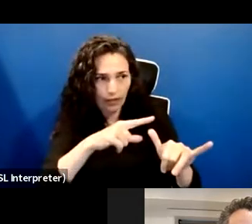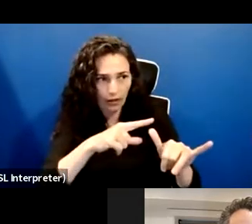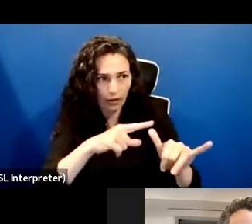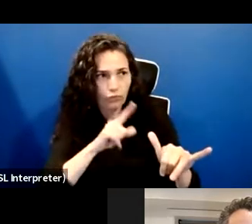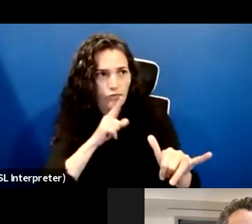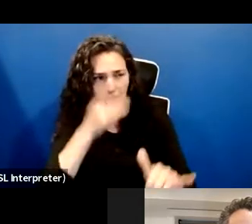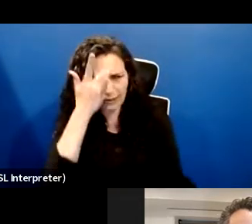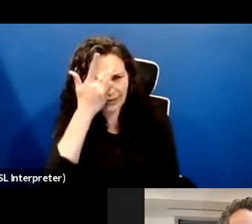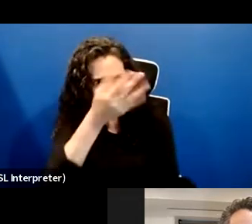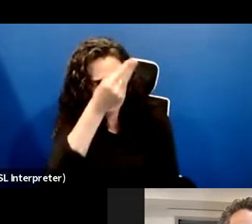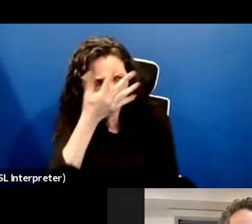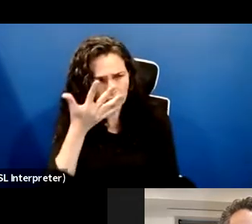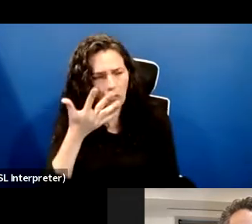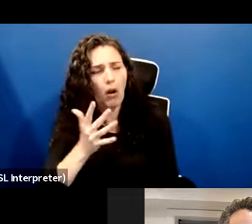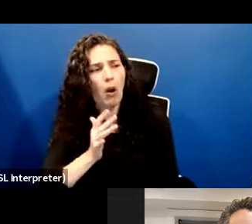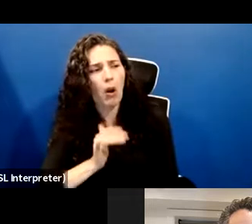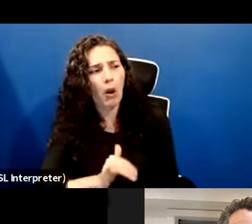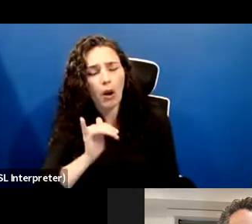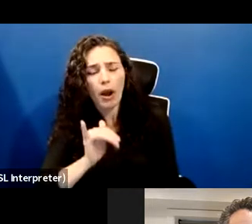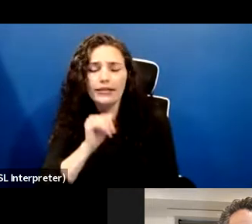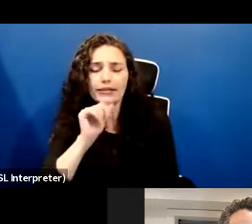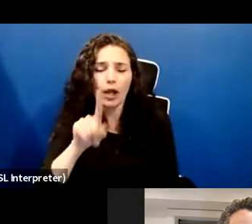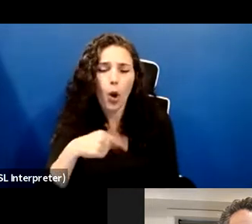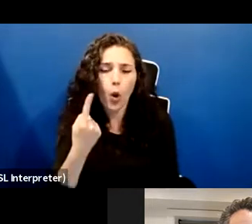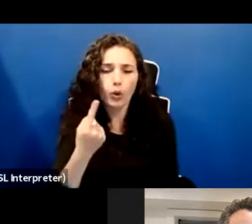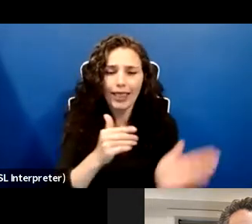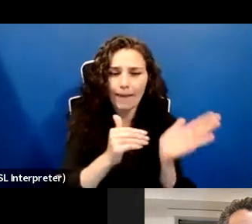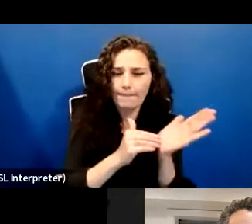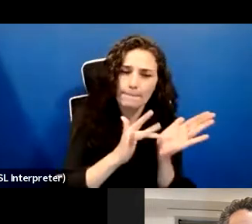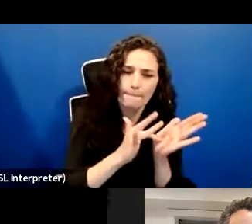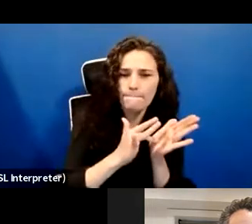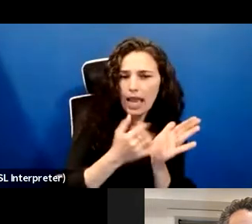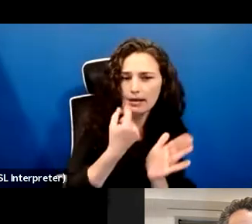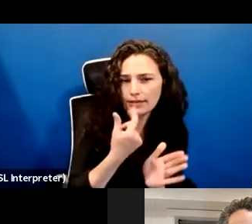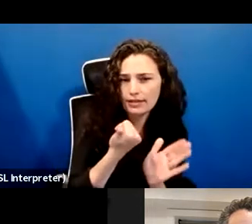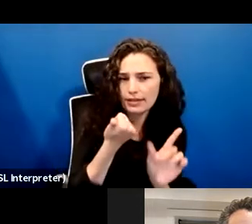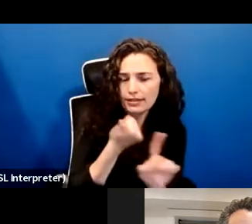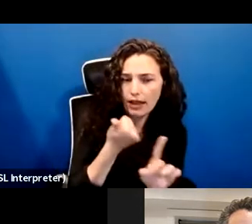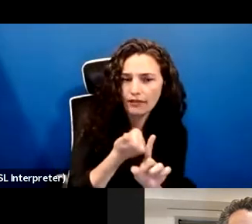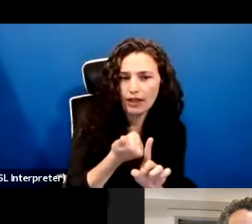And it's not just about the medicine itself, you know, it's the medicine, the core,